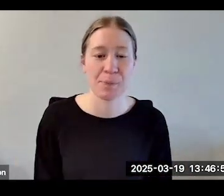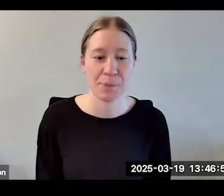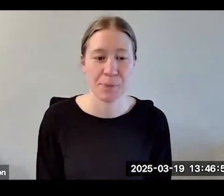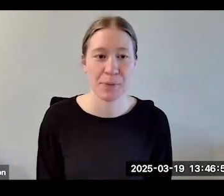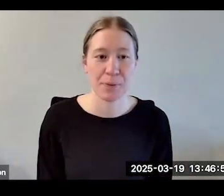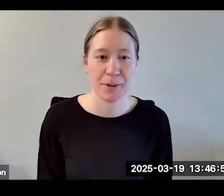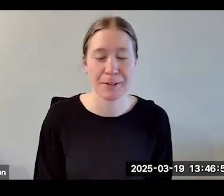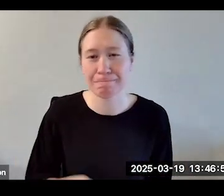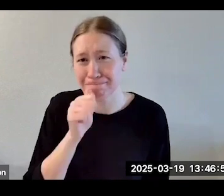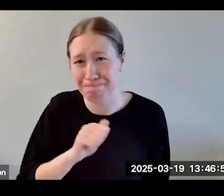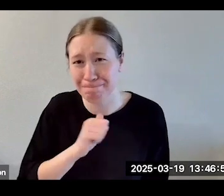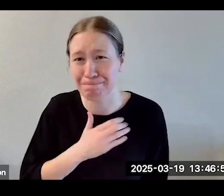Bear with me for a moment here.